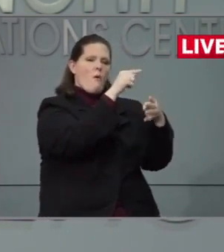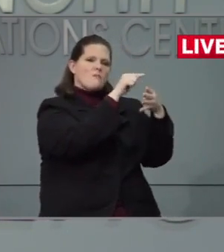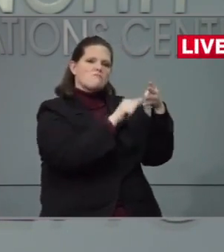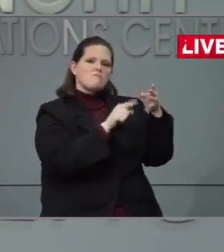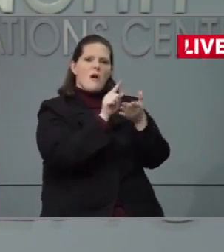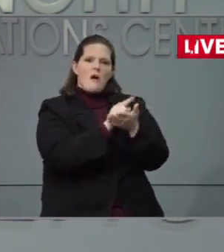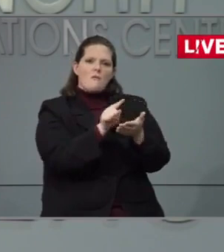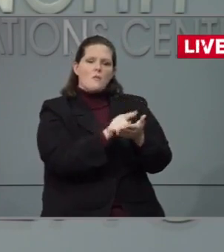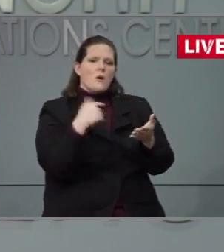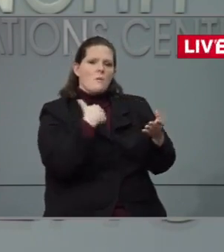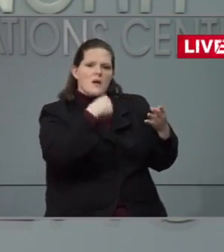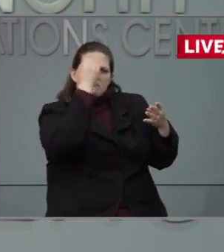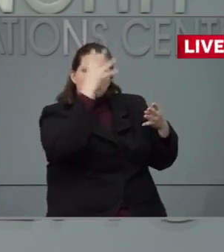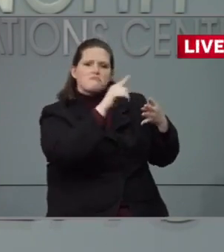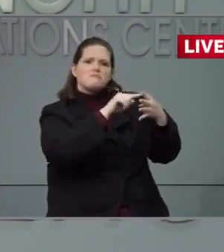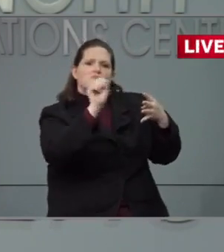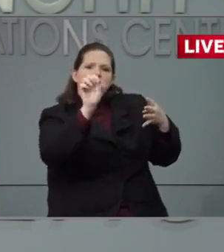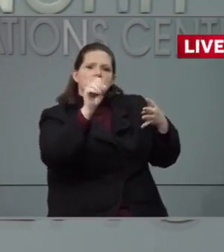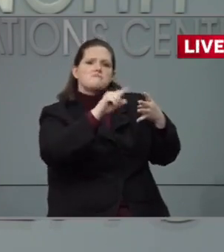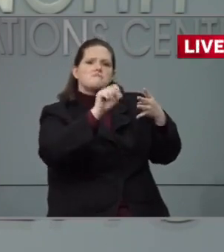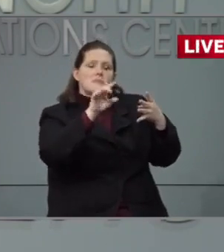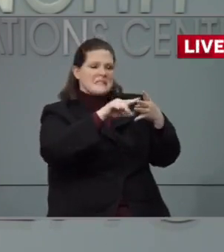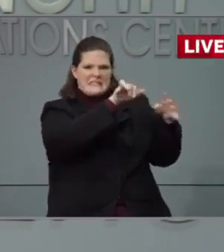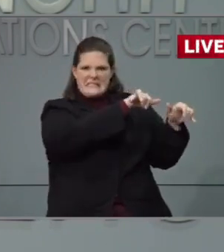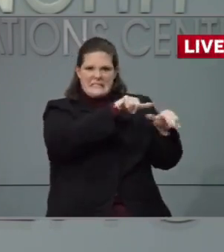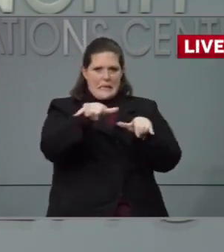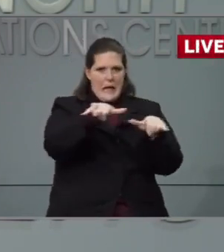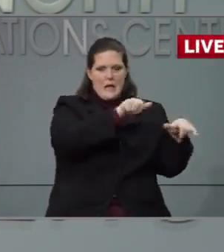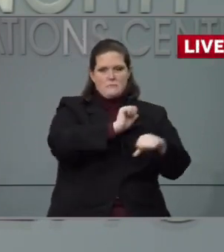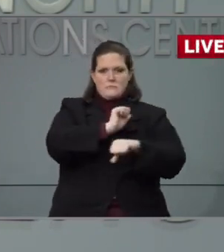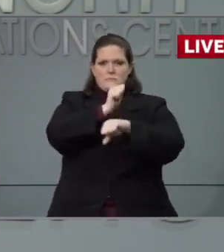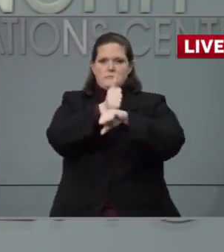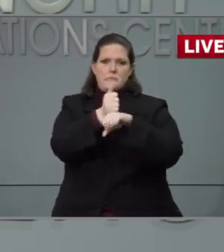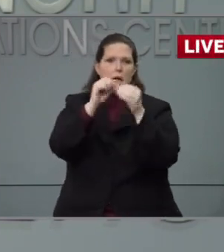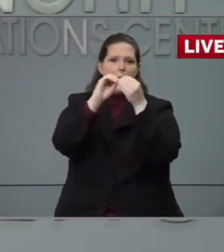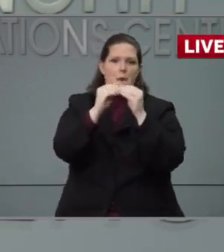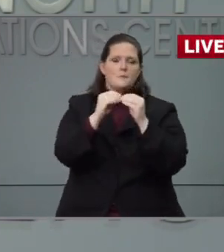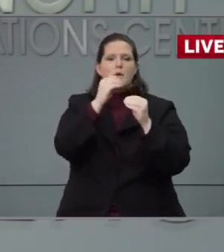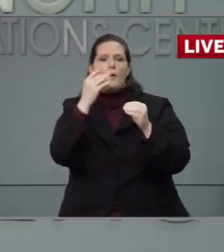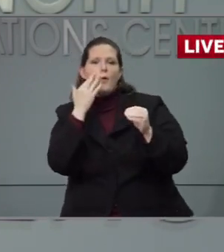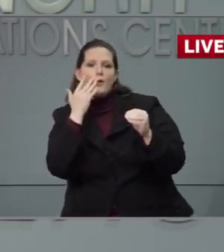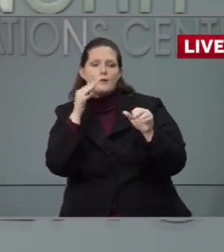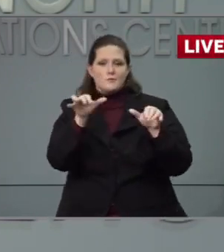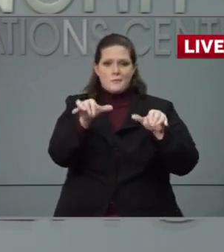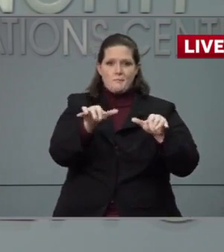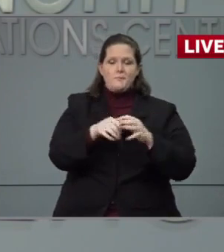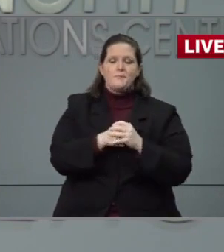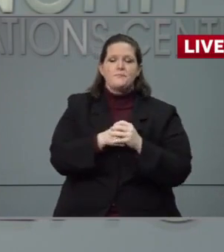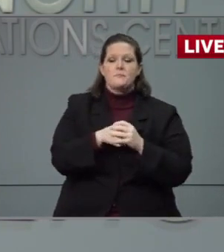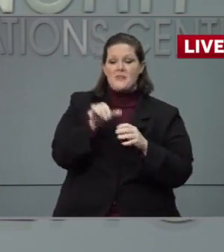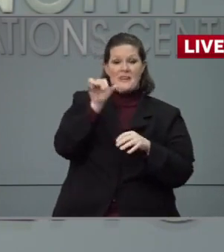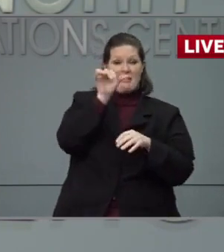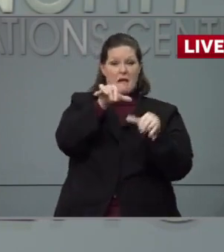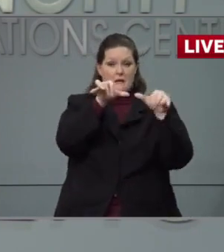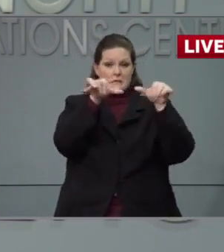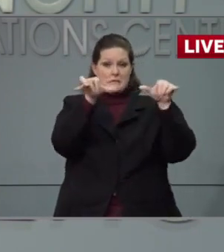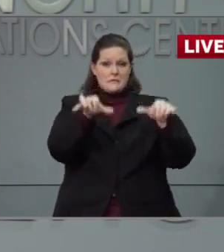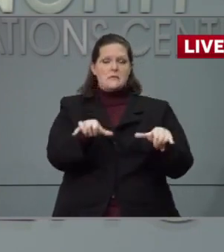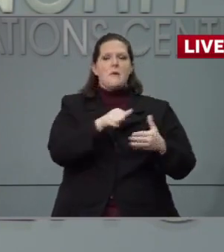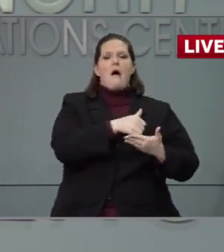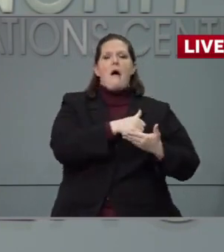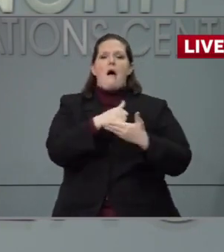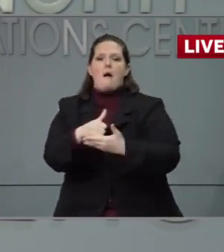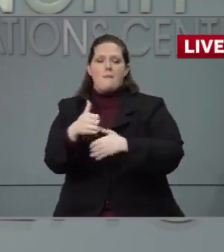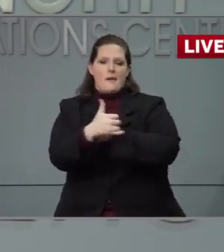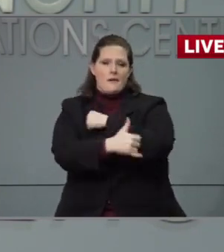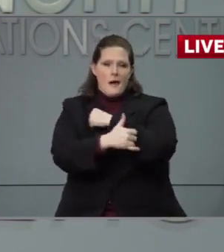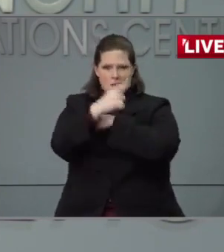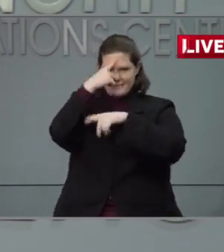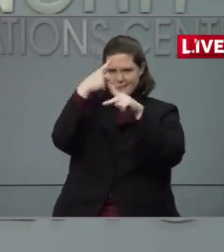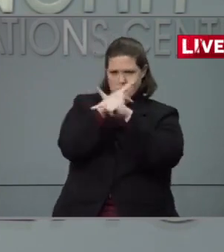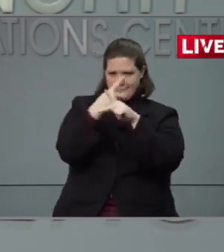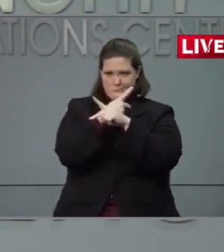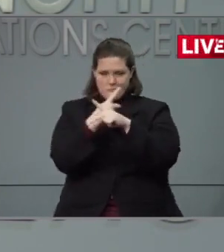THESE ARE FROM THE SAME SET OF METRICS WE USE EVERY WEEK TO GIVE AN UPDATE ON HOW NORTH CAROLINA IS DOING WITH COVID-19.